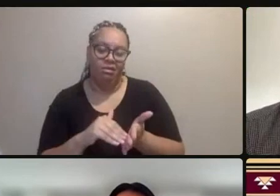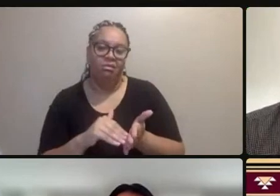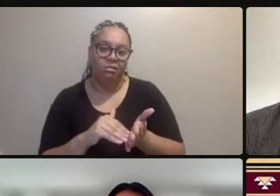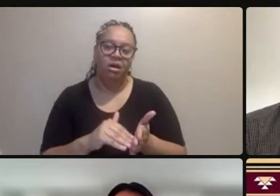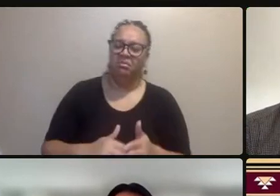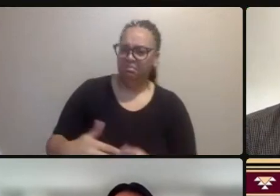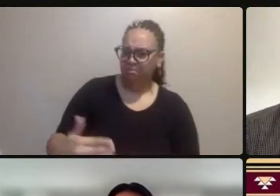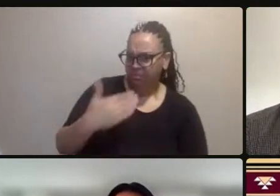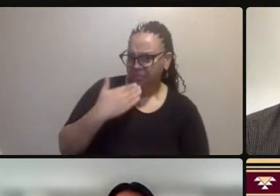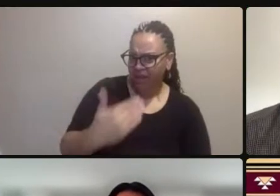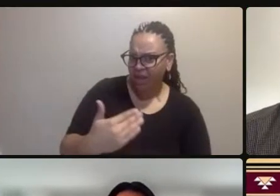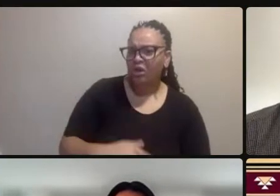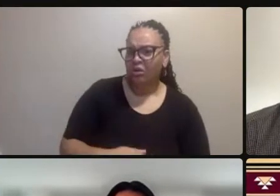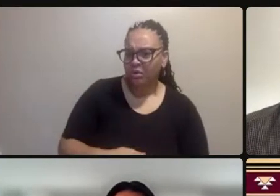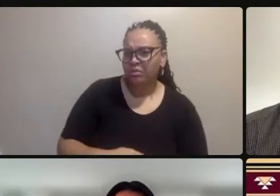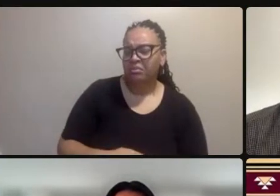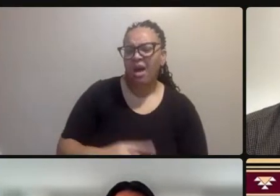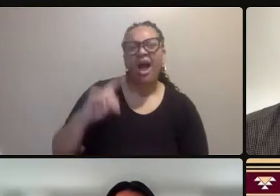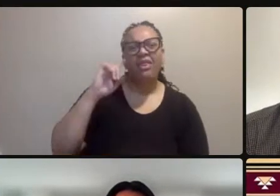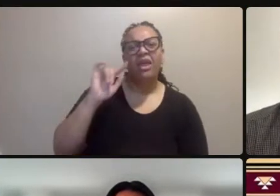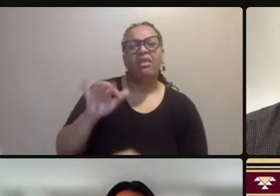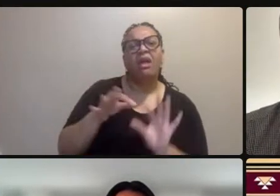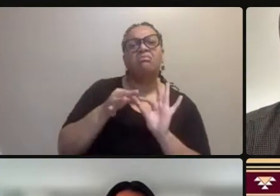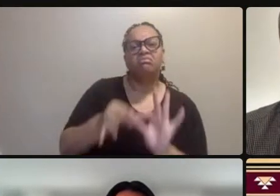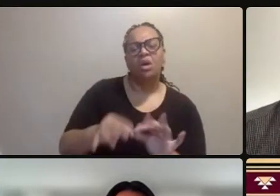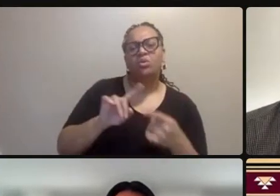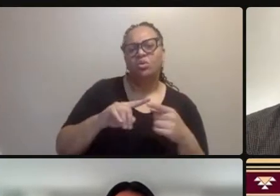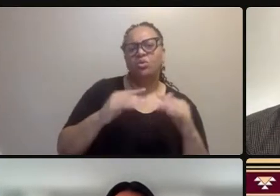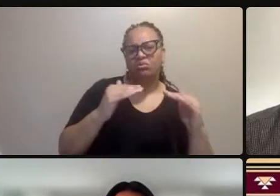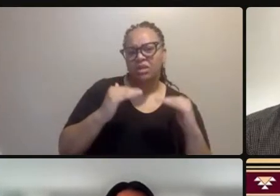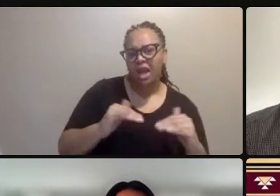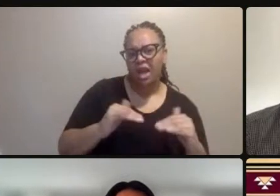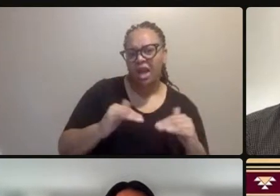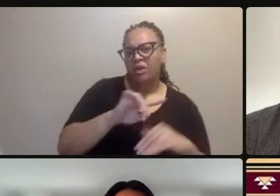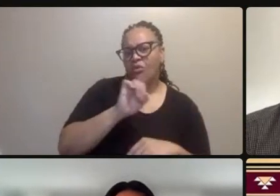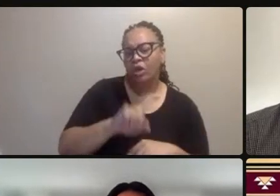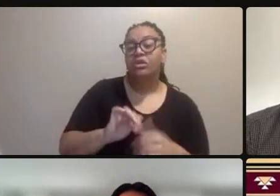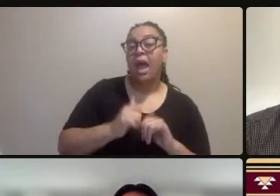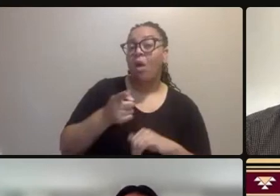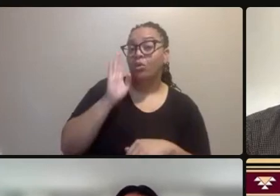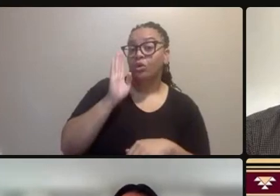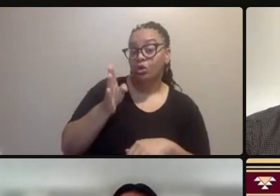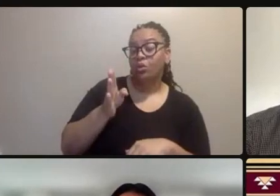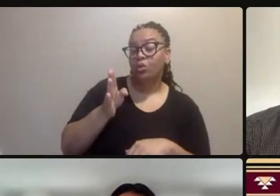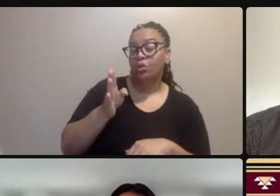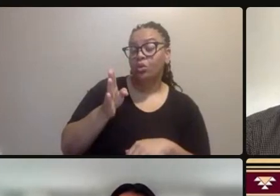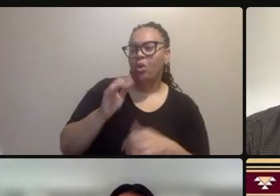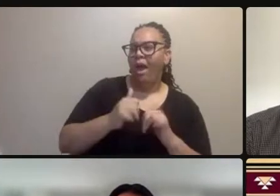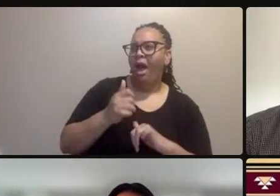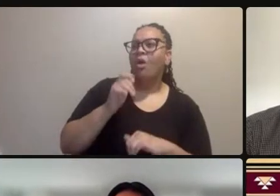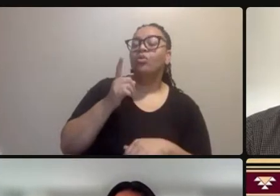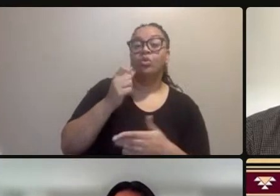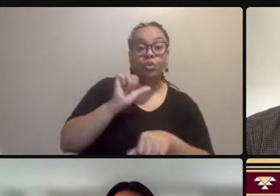AND OF COURSE THE ELEMENTS WERE STILL THERE AND THE GANG ISSUES